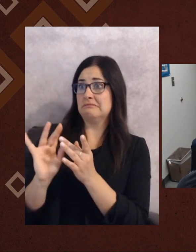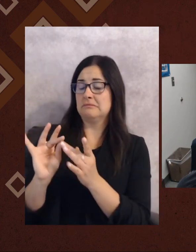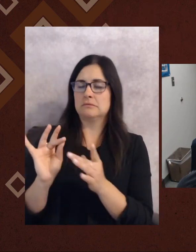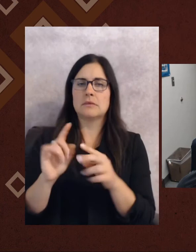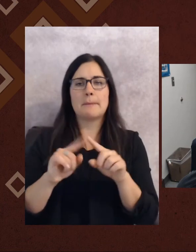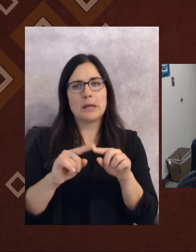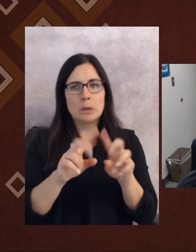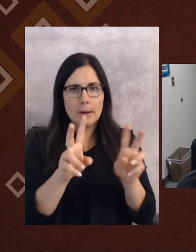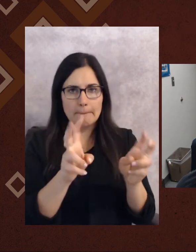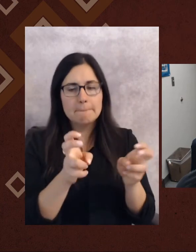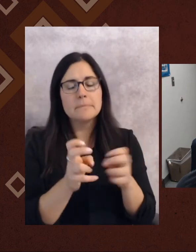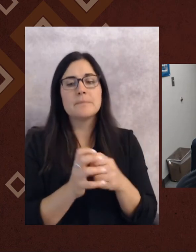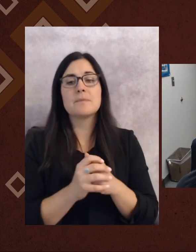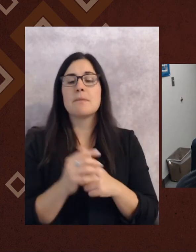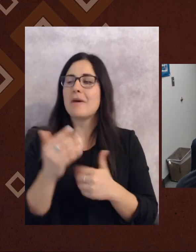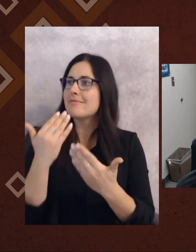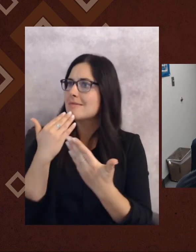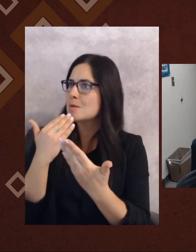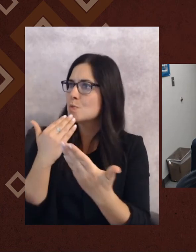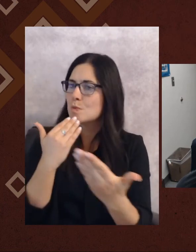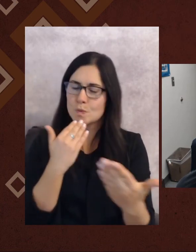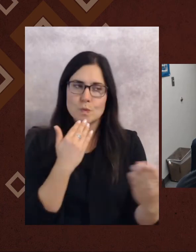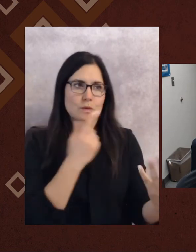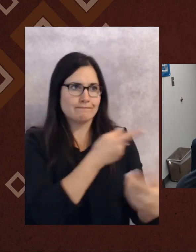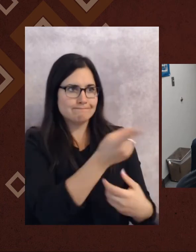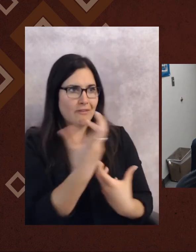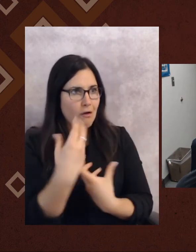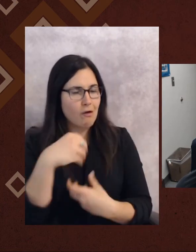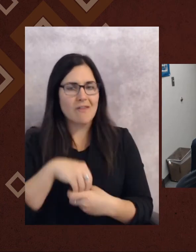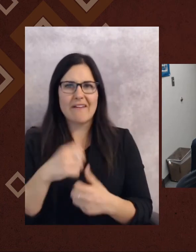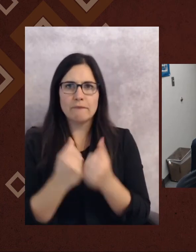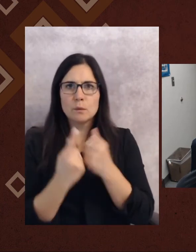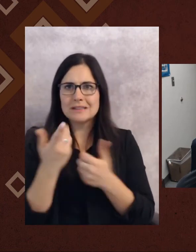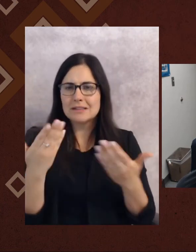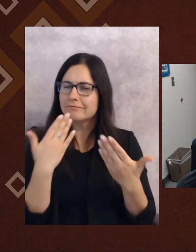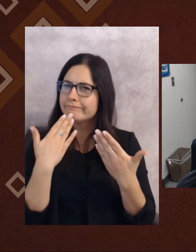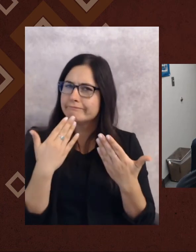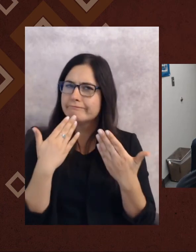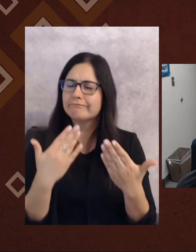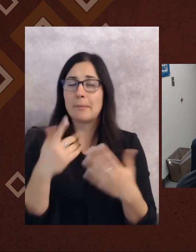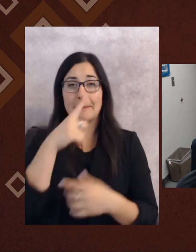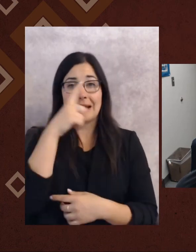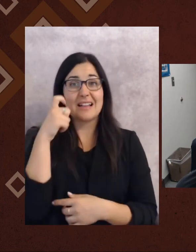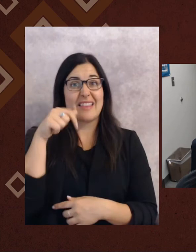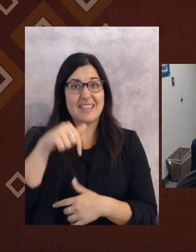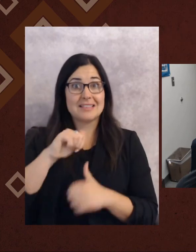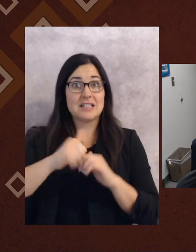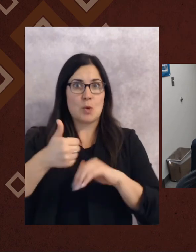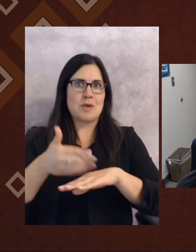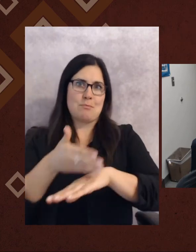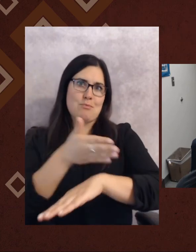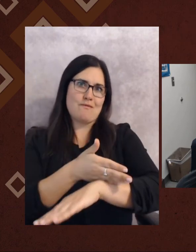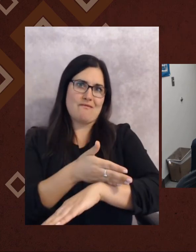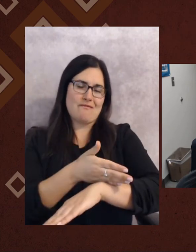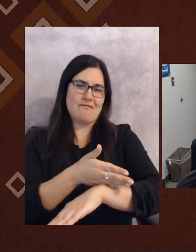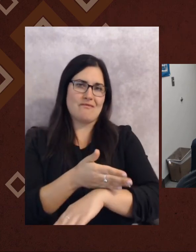But I want to I want to thank everyone involved and everyone here because this is this is how we get better at this is not what downturn or